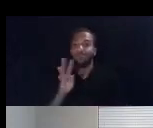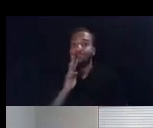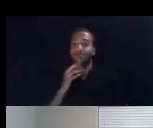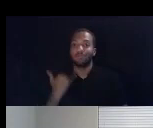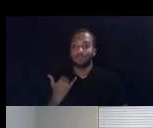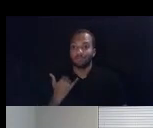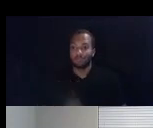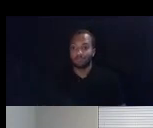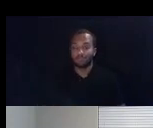Am I unmuted? Here we go.